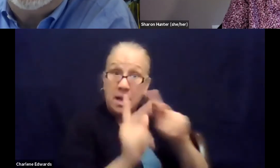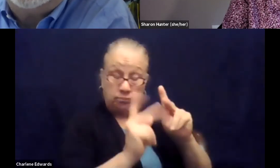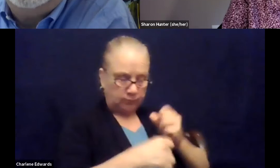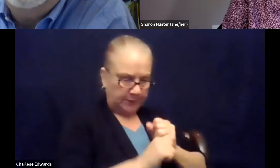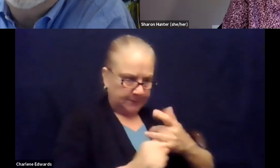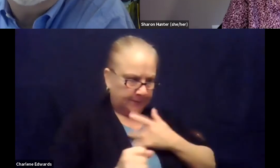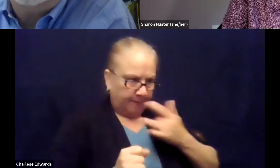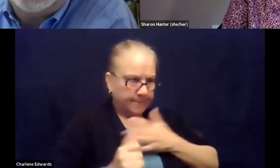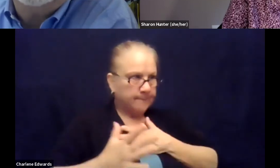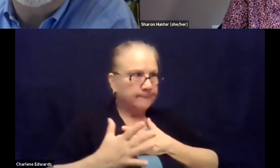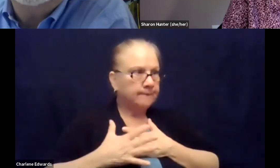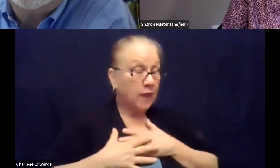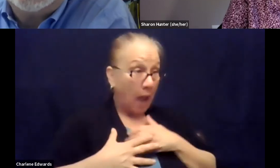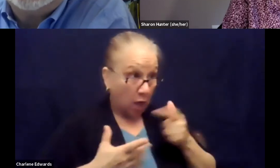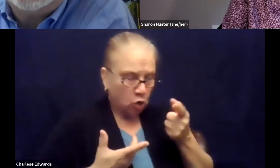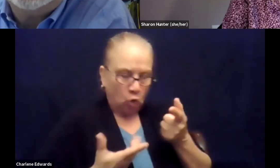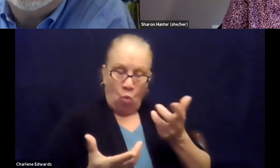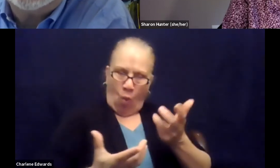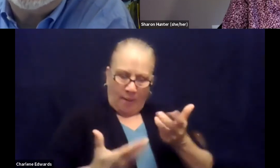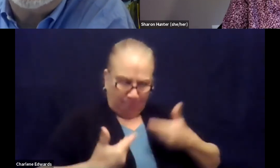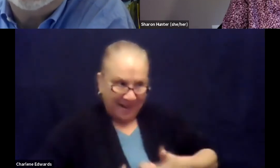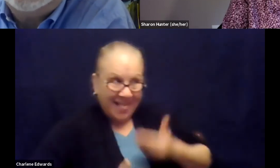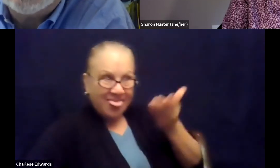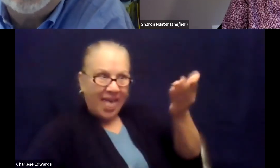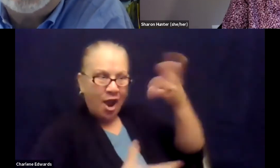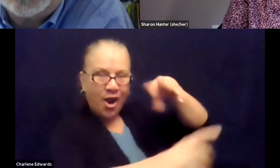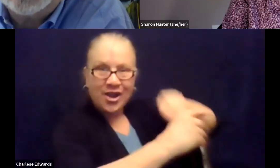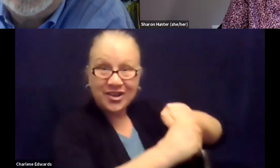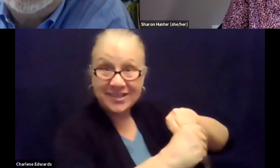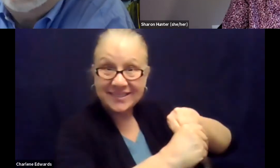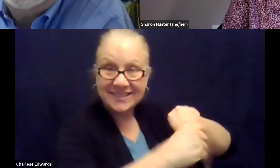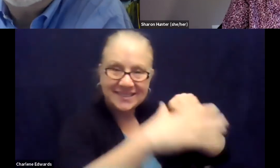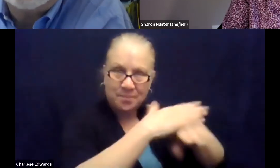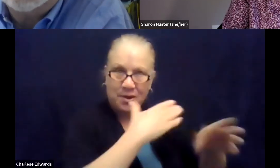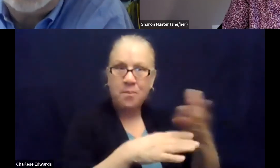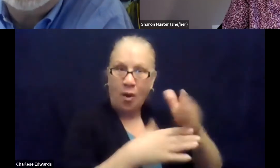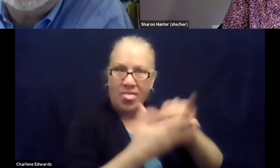like you want them there. Accessibility is an important part of that. It's all about